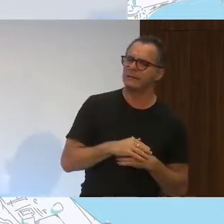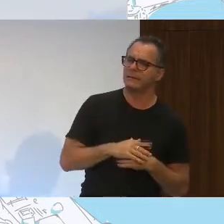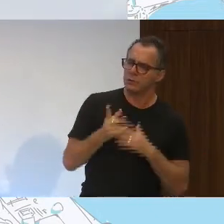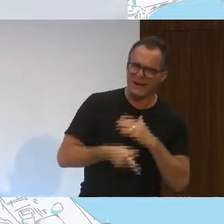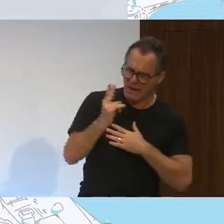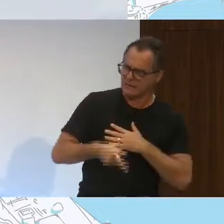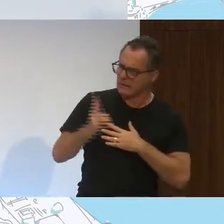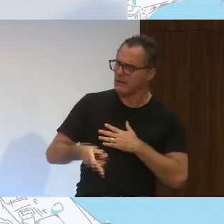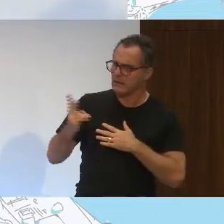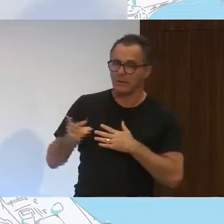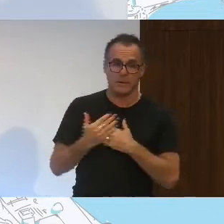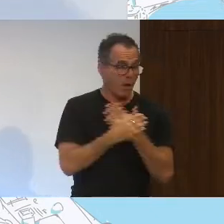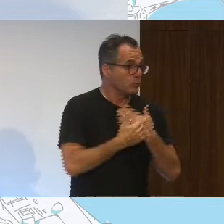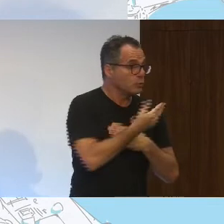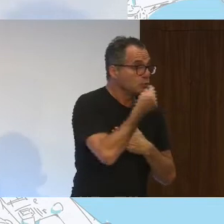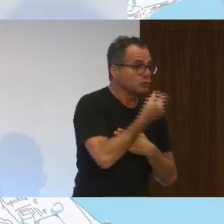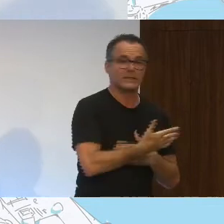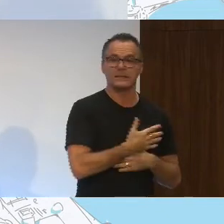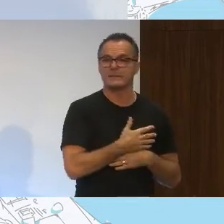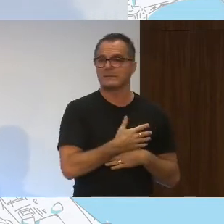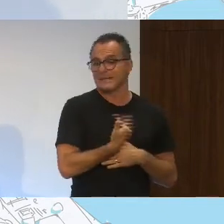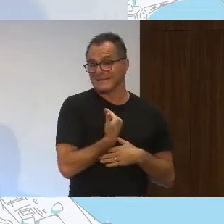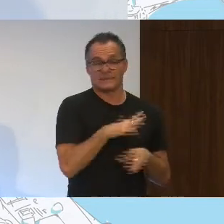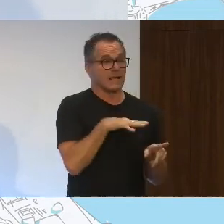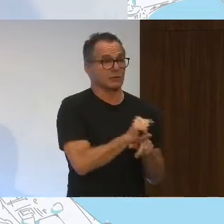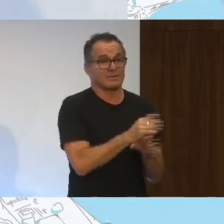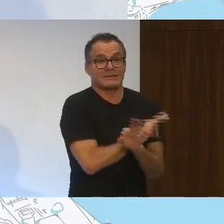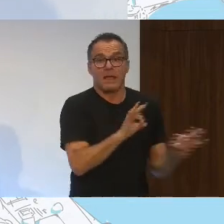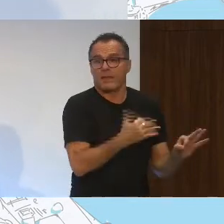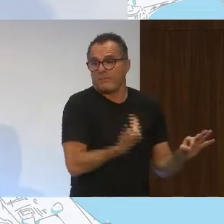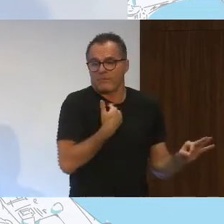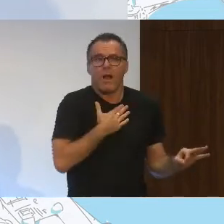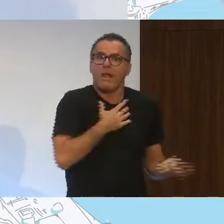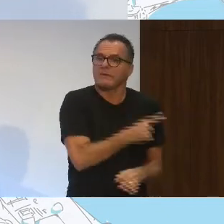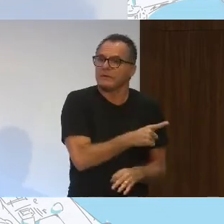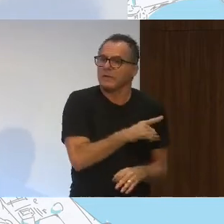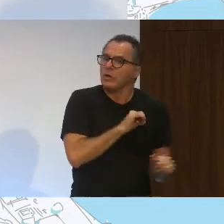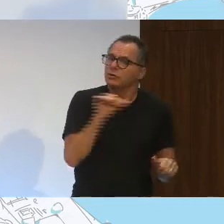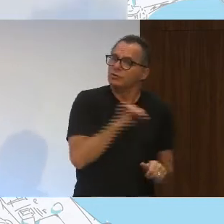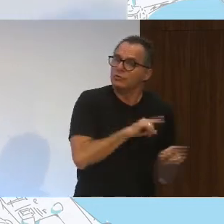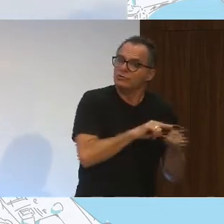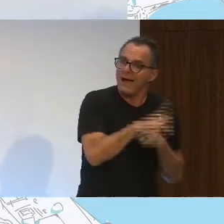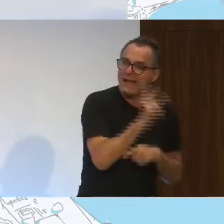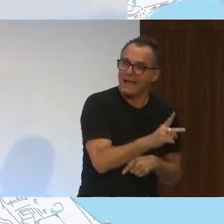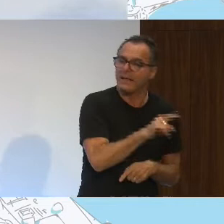I mean, I've not had blue cheese since I was diagnosed with migraines. I used to love it. Should I try it? Because if I do, that means I'm going to have three days